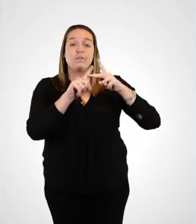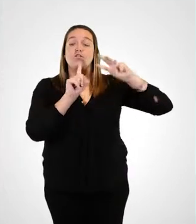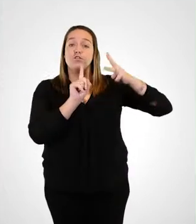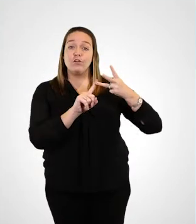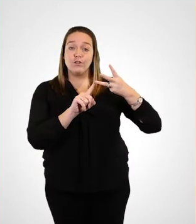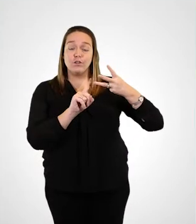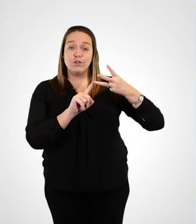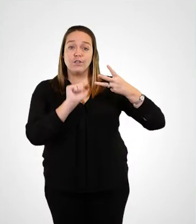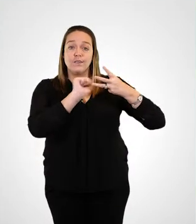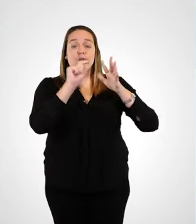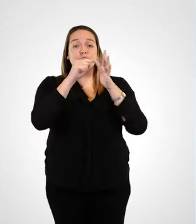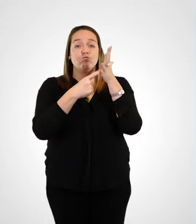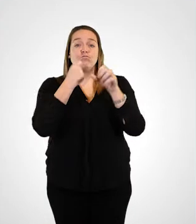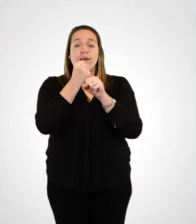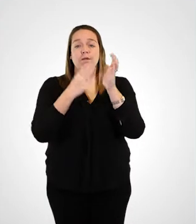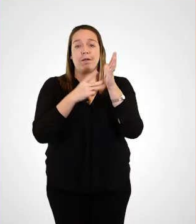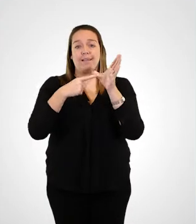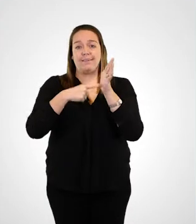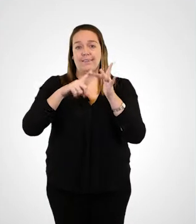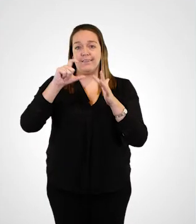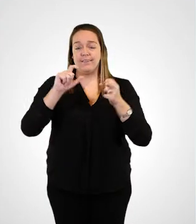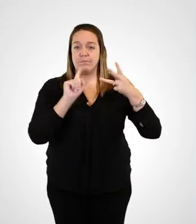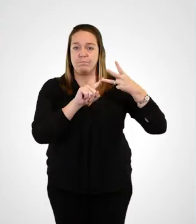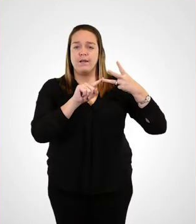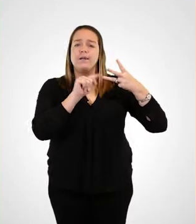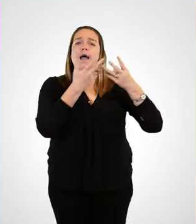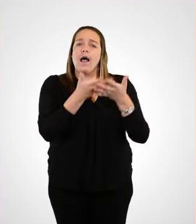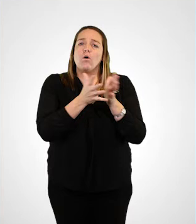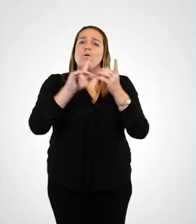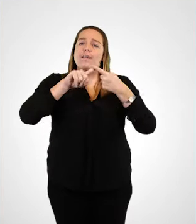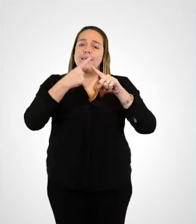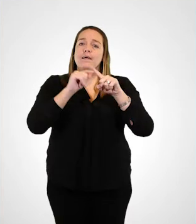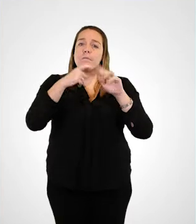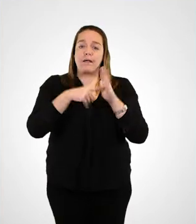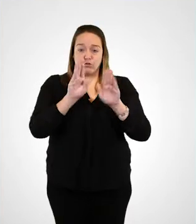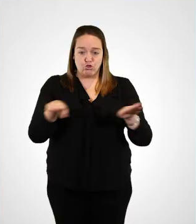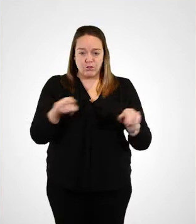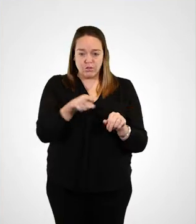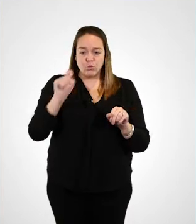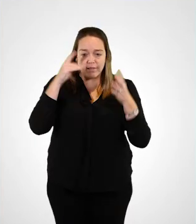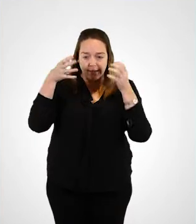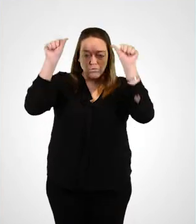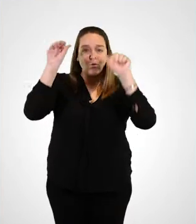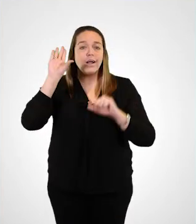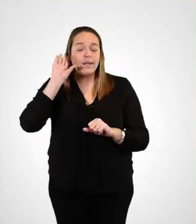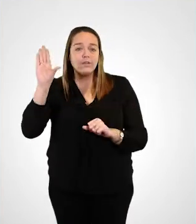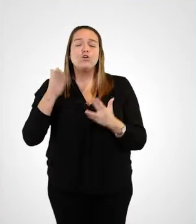A third type of auditory training is pragmatic. It's how we expect children to be successful